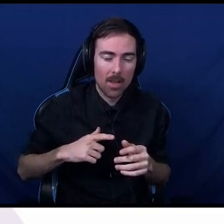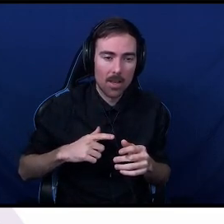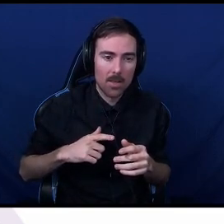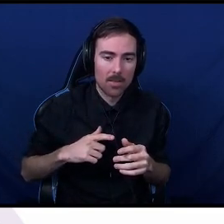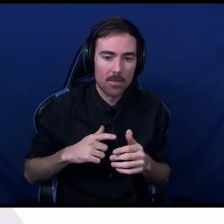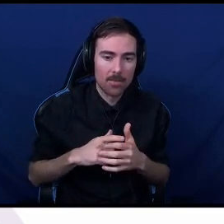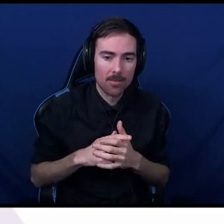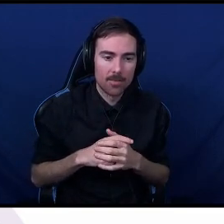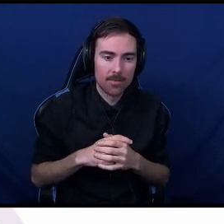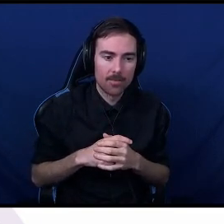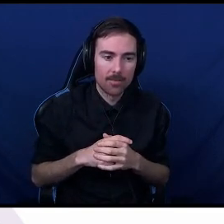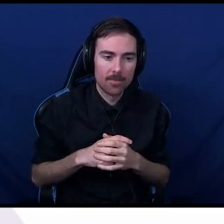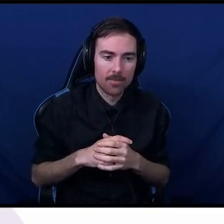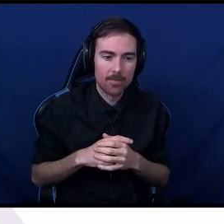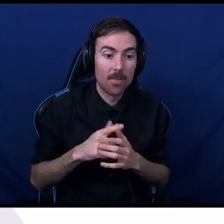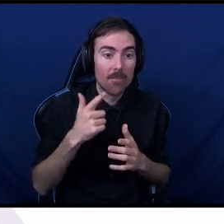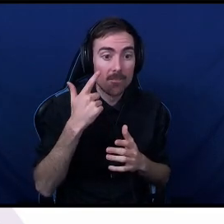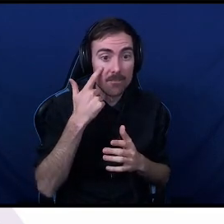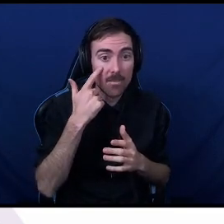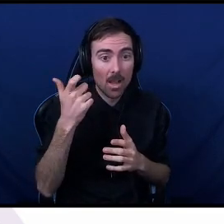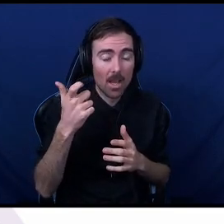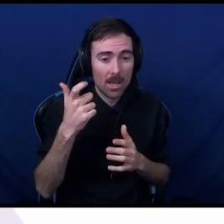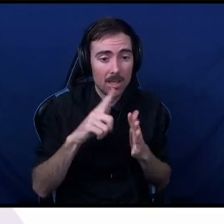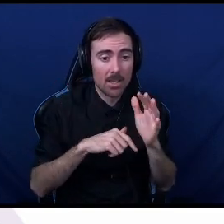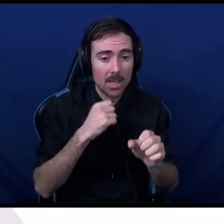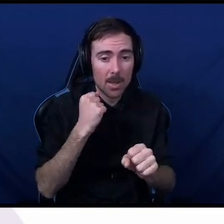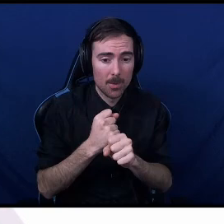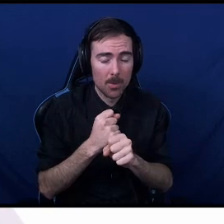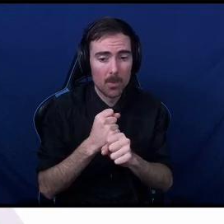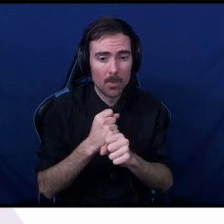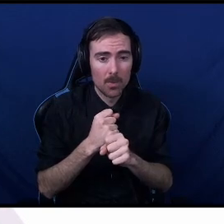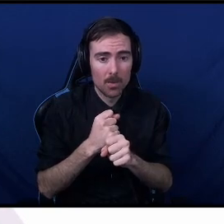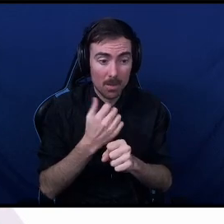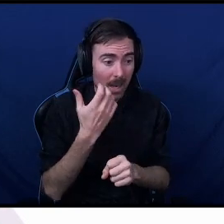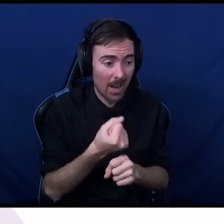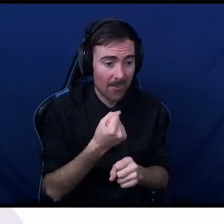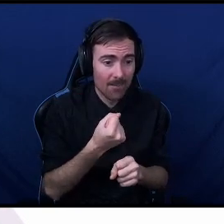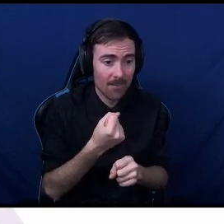true, we need to find those examples. But the examples are there to be taken advantage of, I think they're already there.